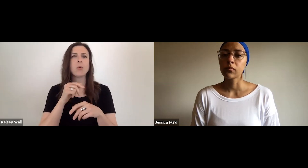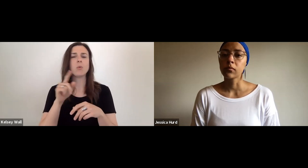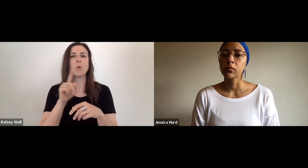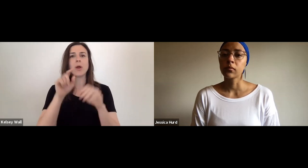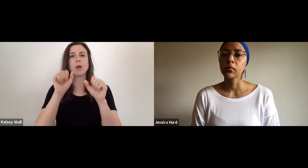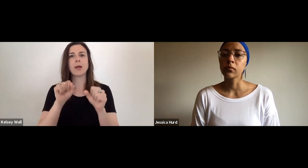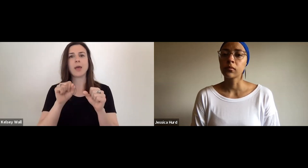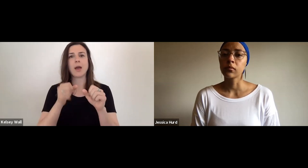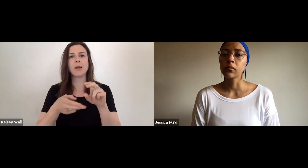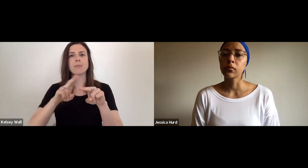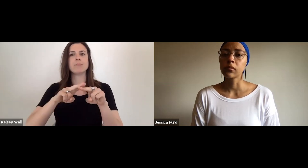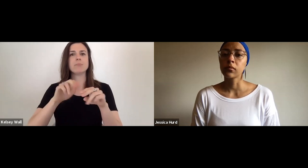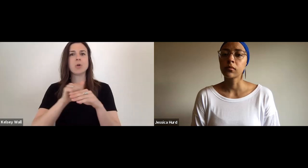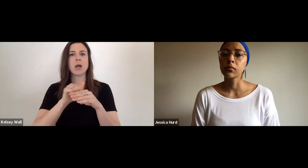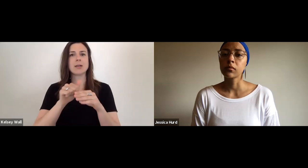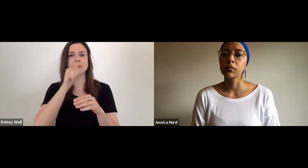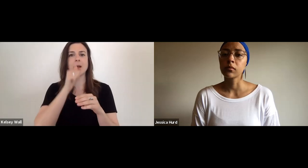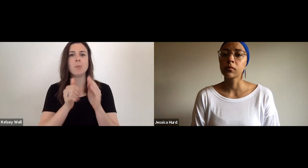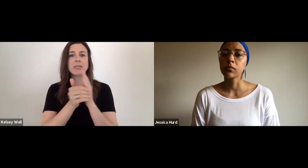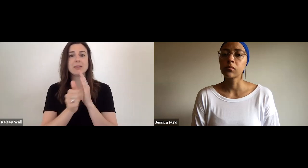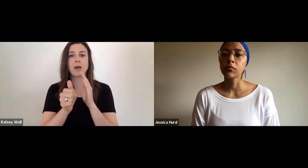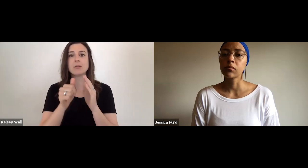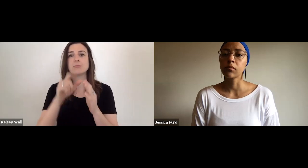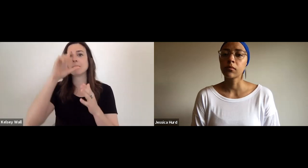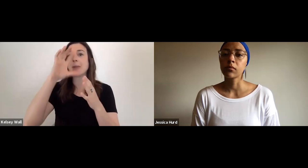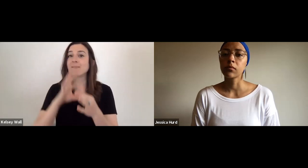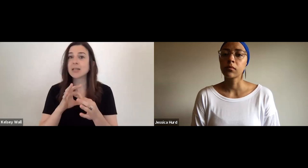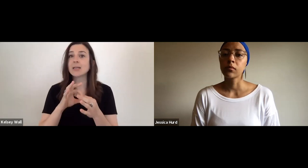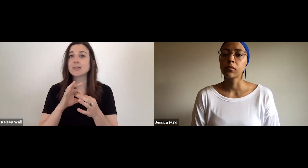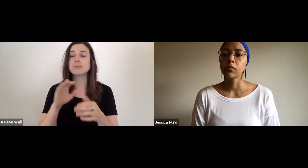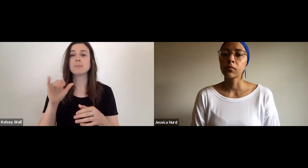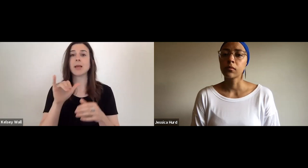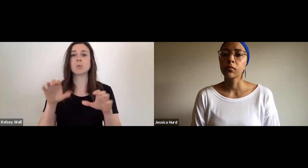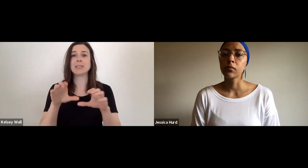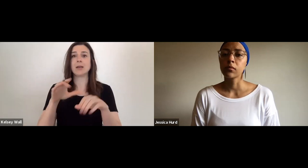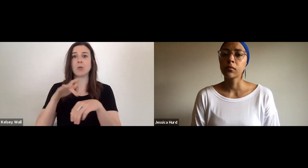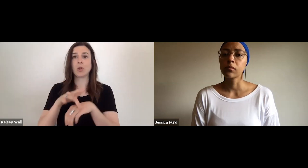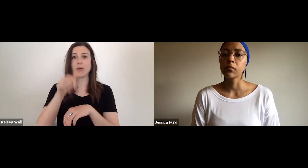We have to figure out where we can increase and practice our coping skills,